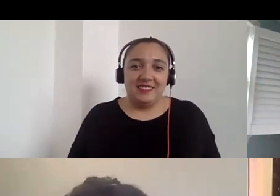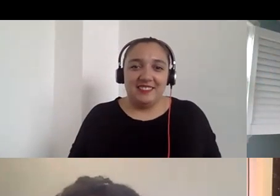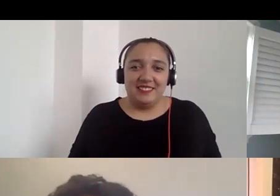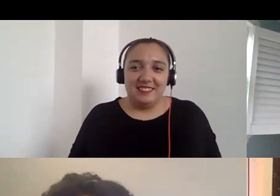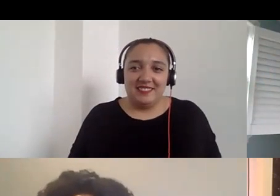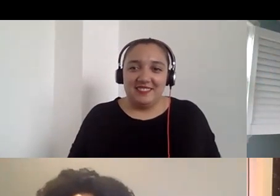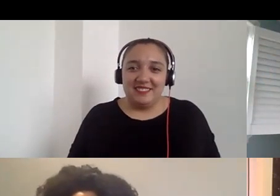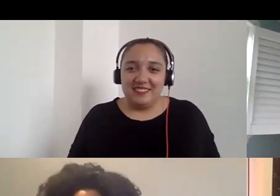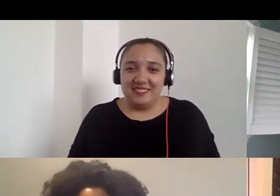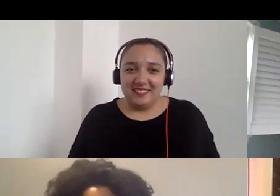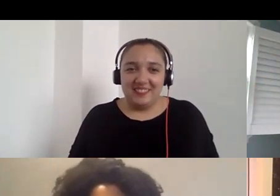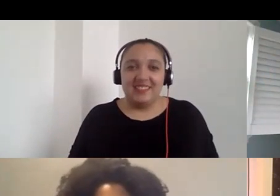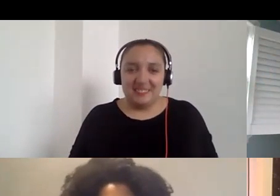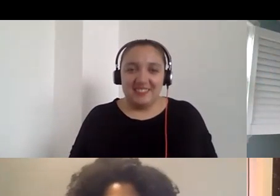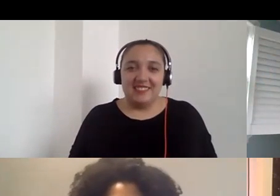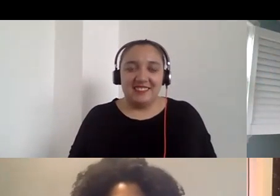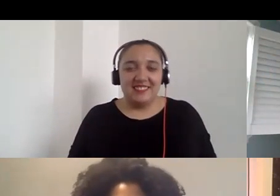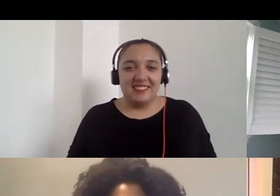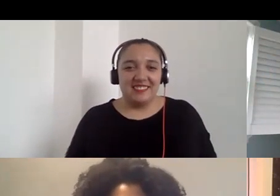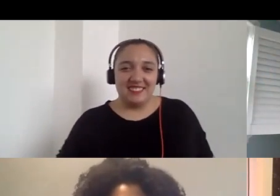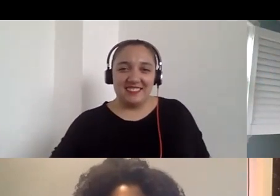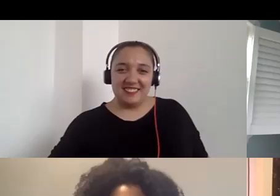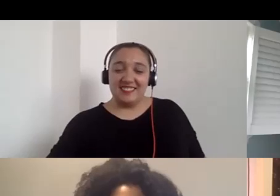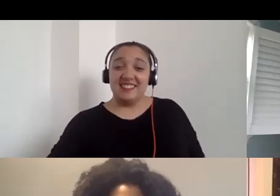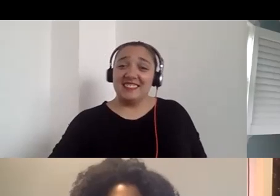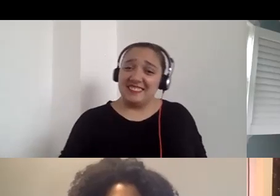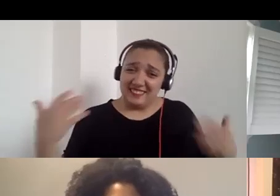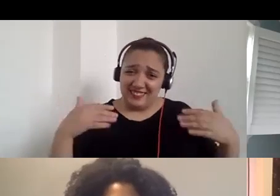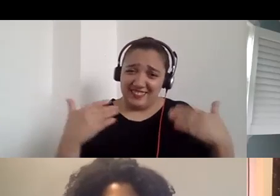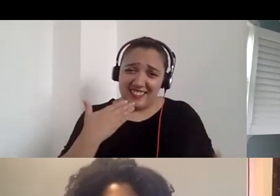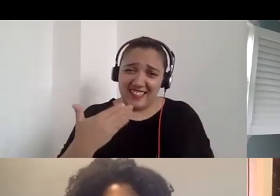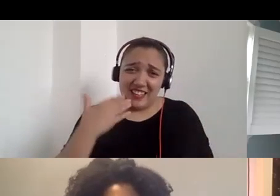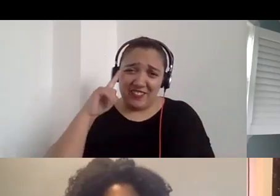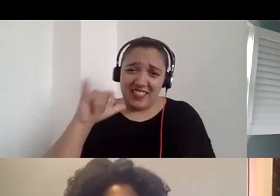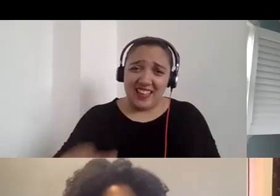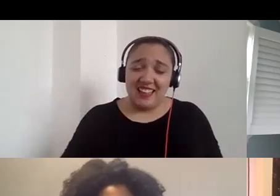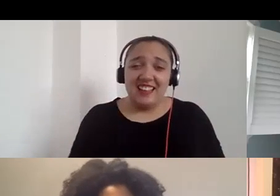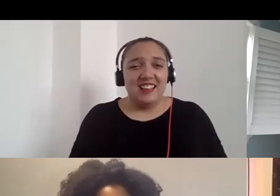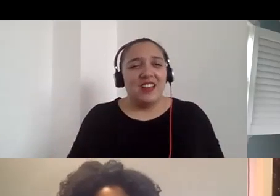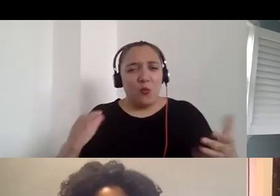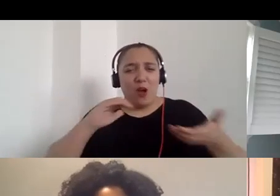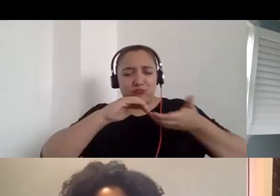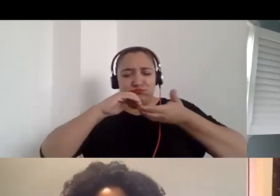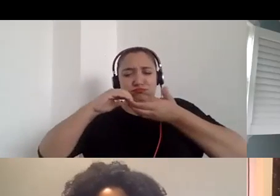Just like to connect us in our little virtual room that we